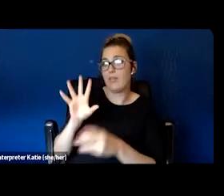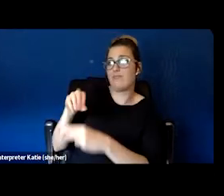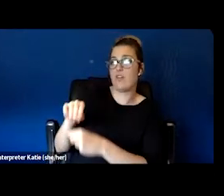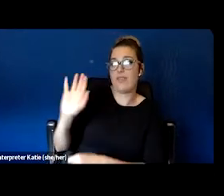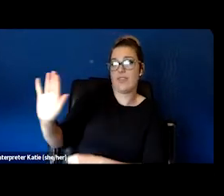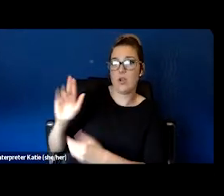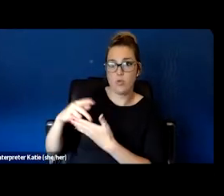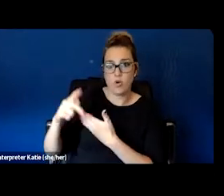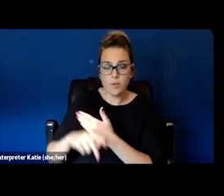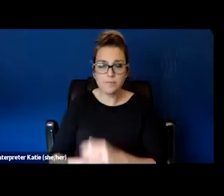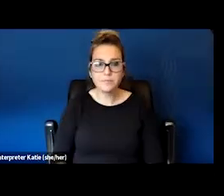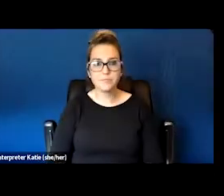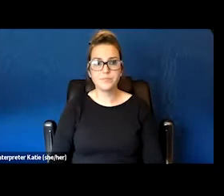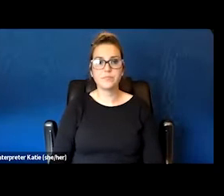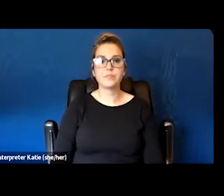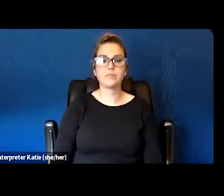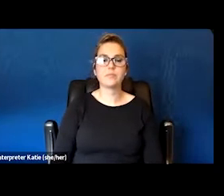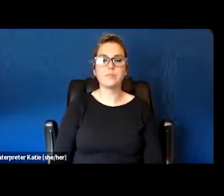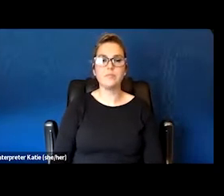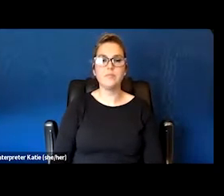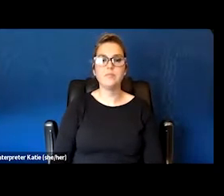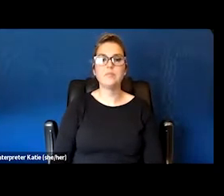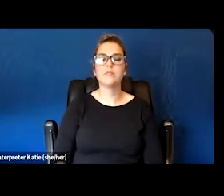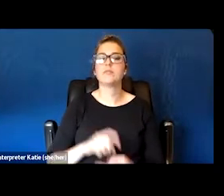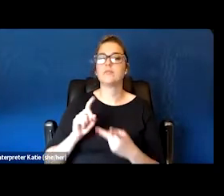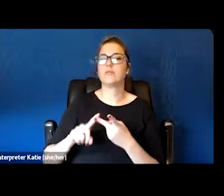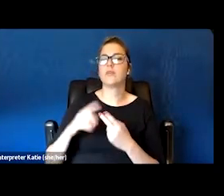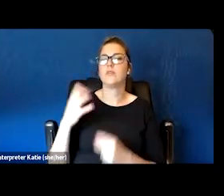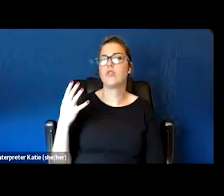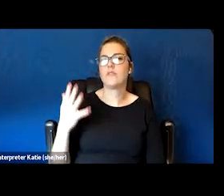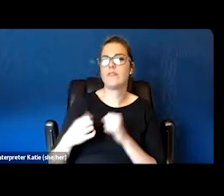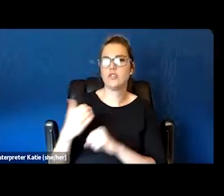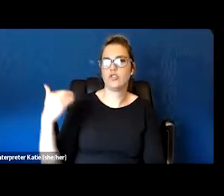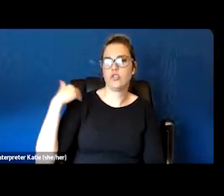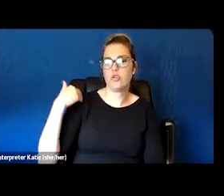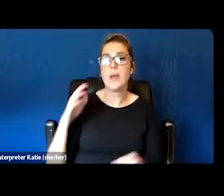We also actually added, about four or five years ago, behavioral health interns.